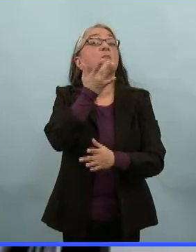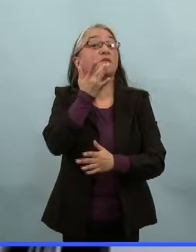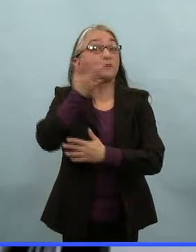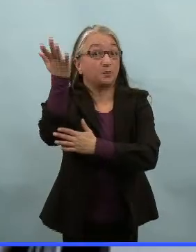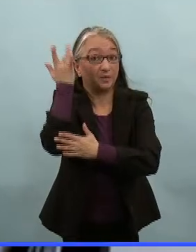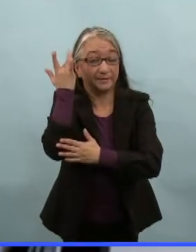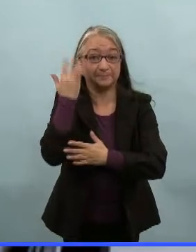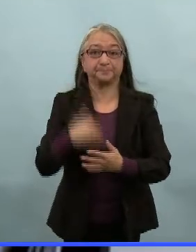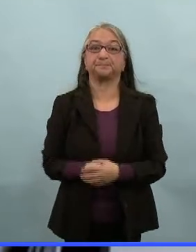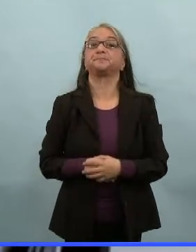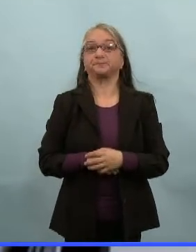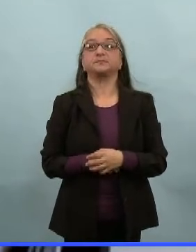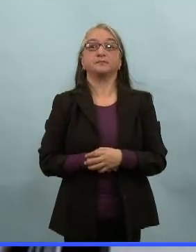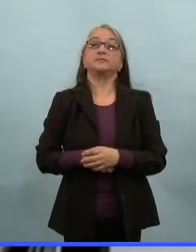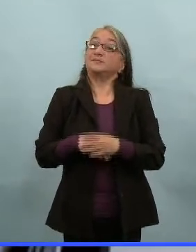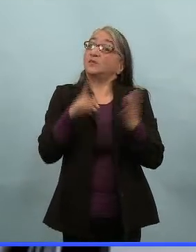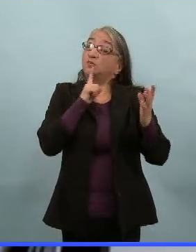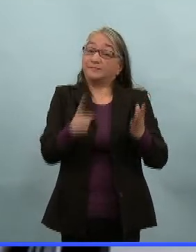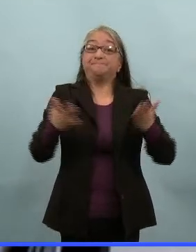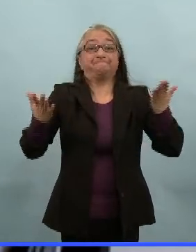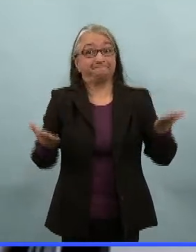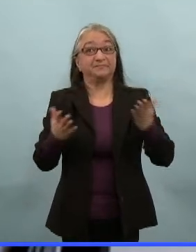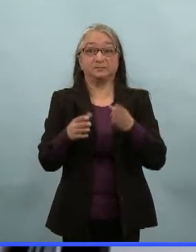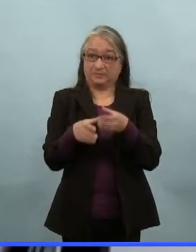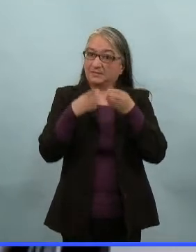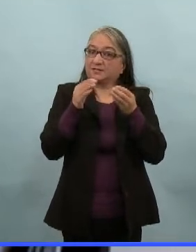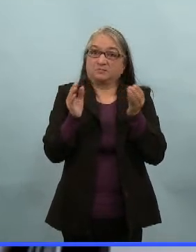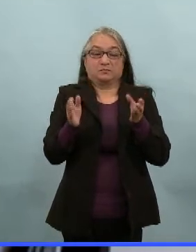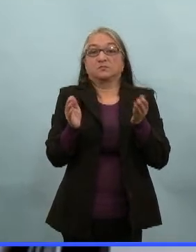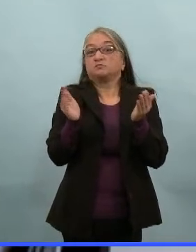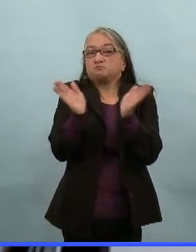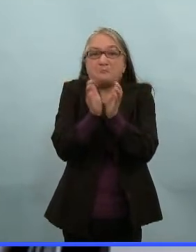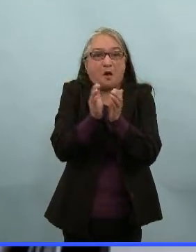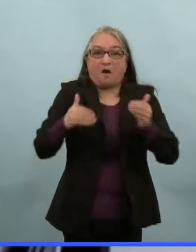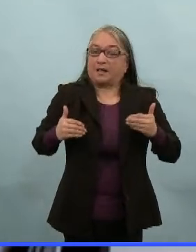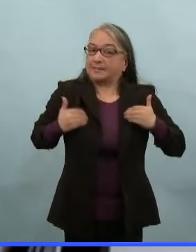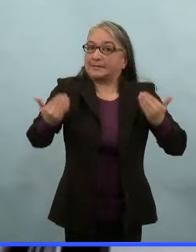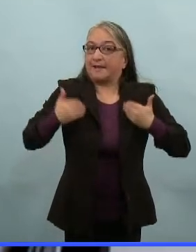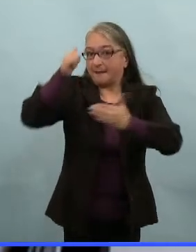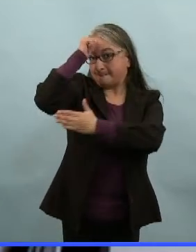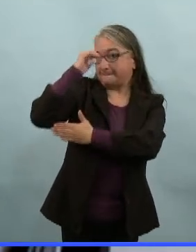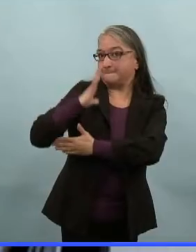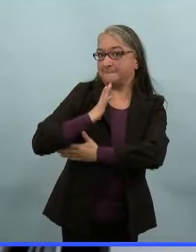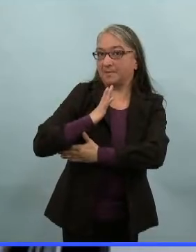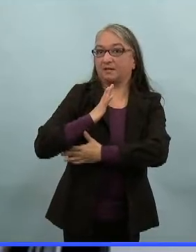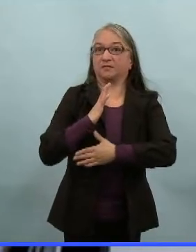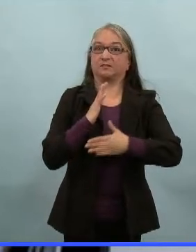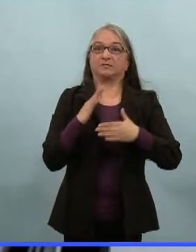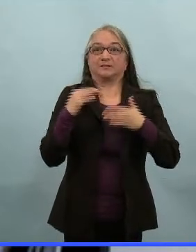number of young men experienced myocarditis after receiving a messenger rna vaccine